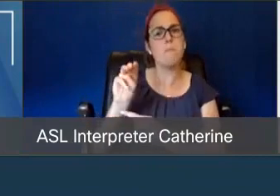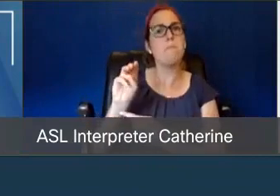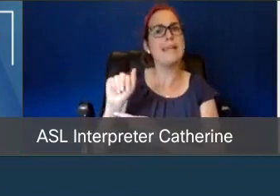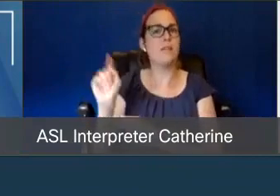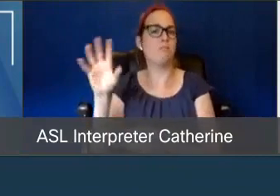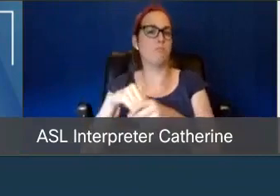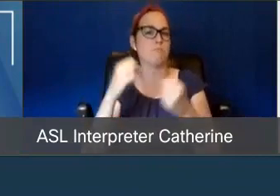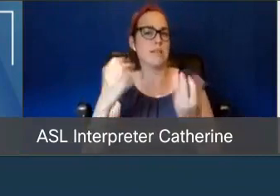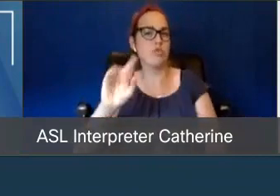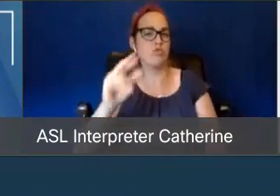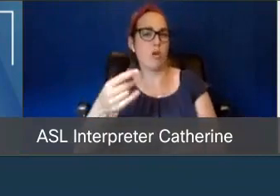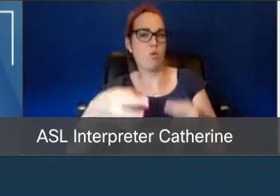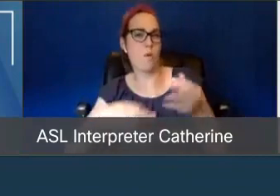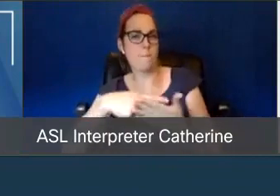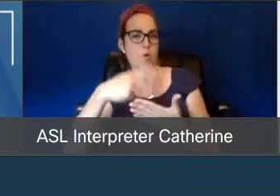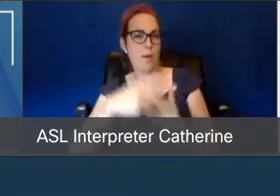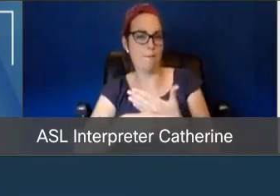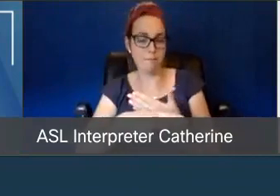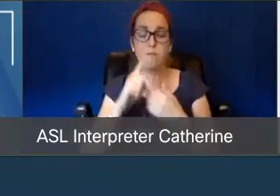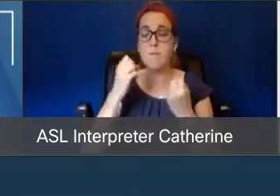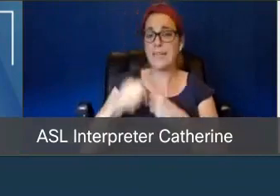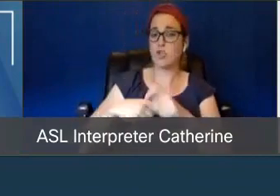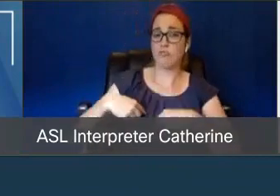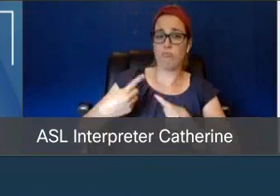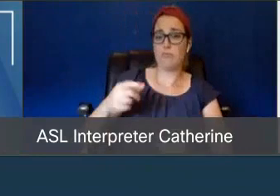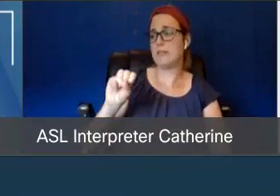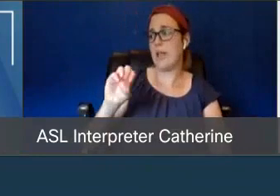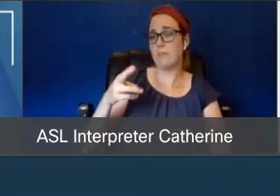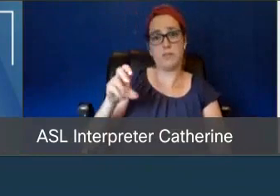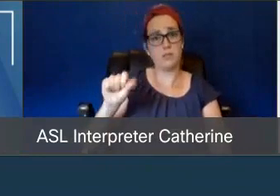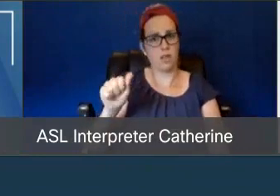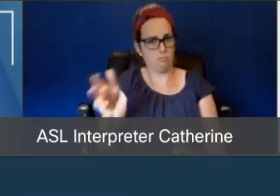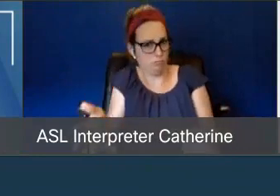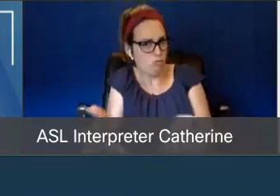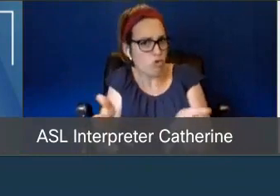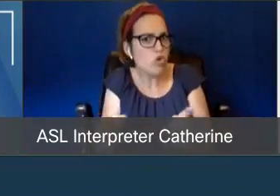For many years SAMHSA has led the way and encouraged SAMHSA funded drug courts to provide MAT